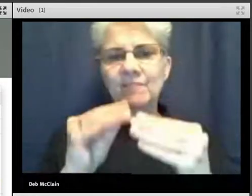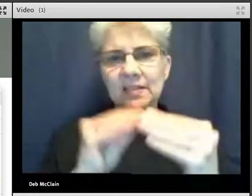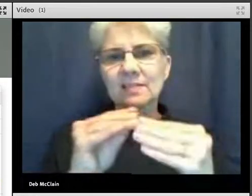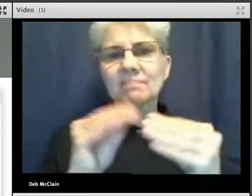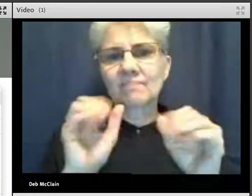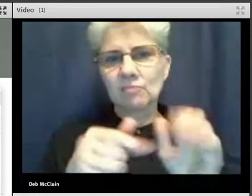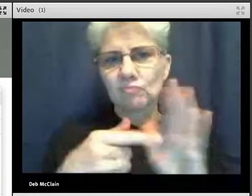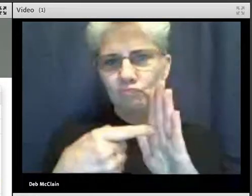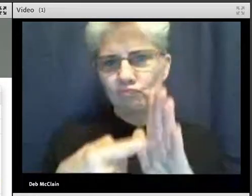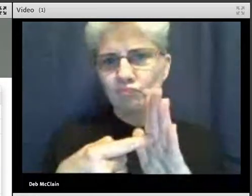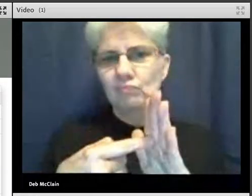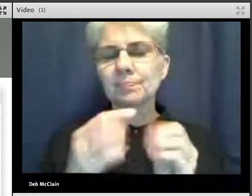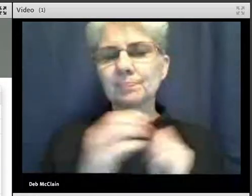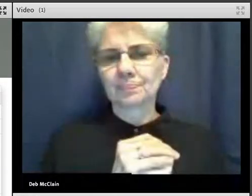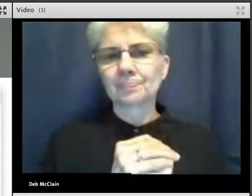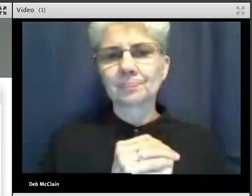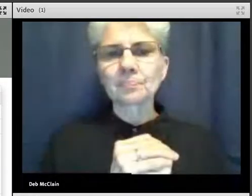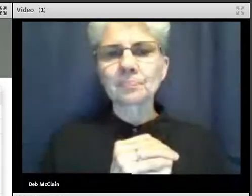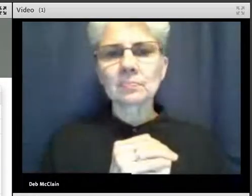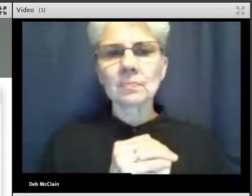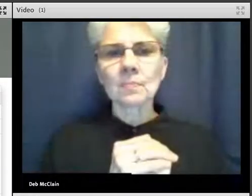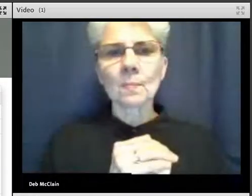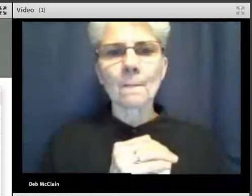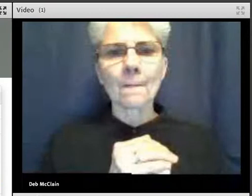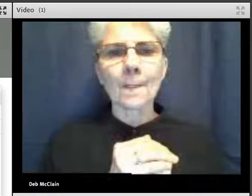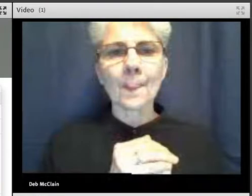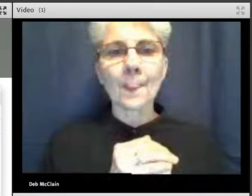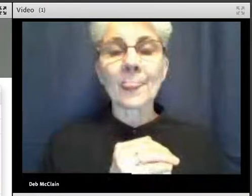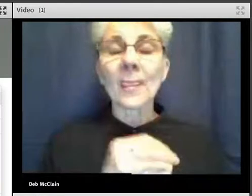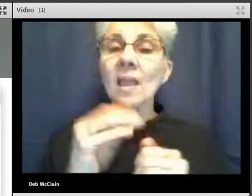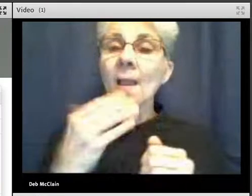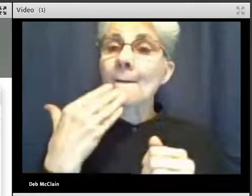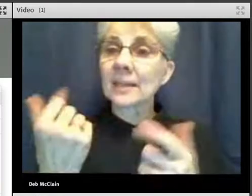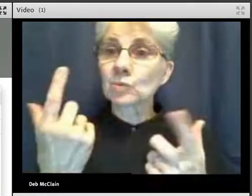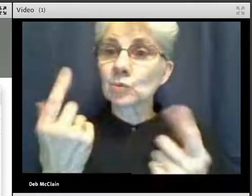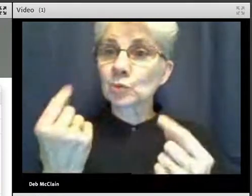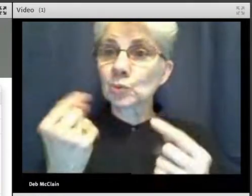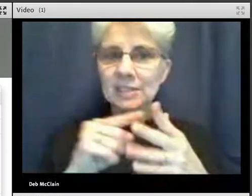I will not lie to you -- to get things properly fixed.